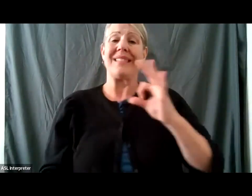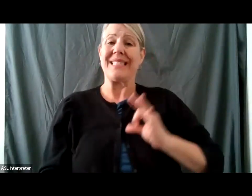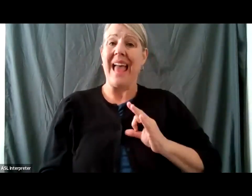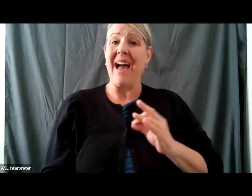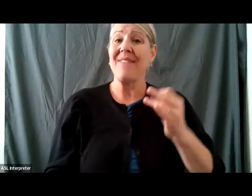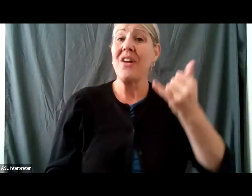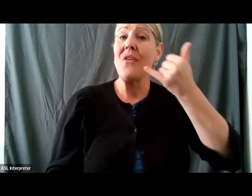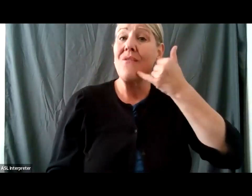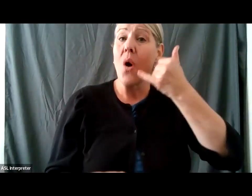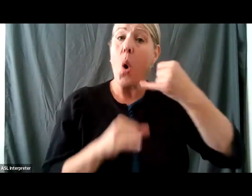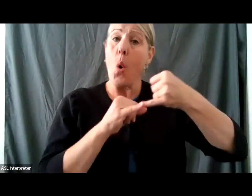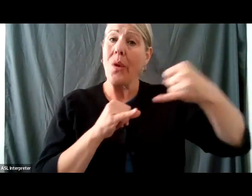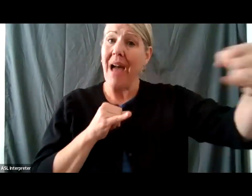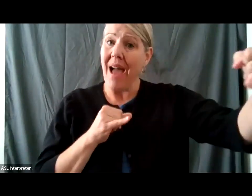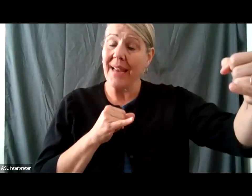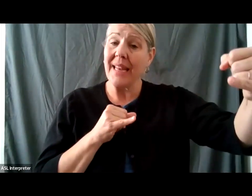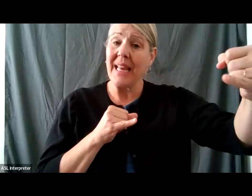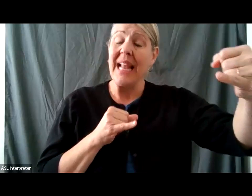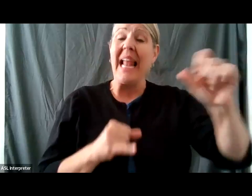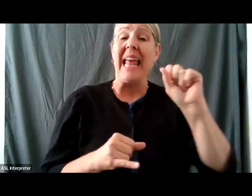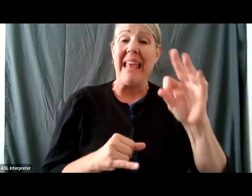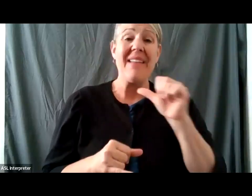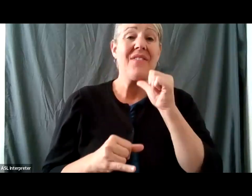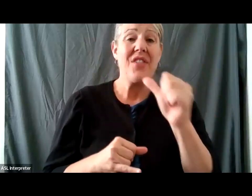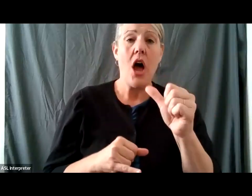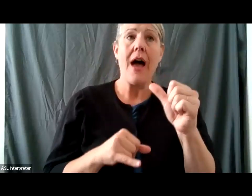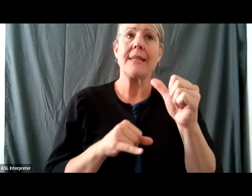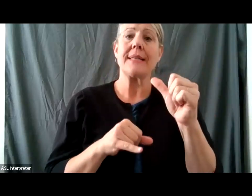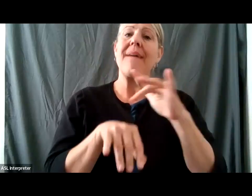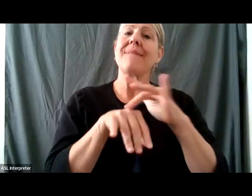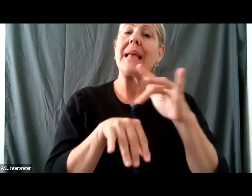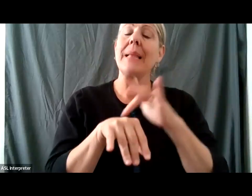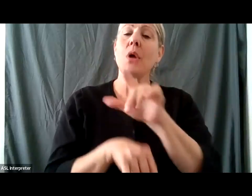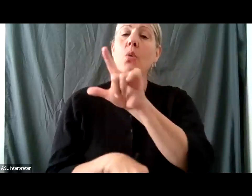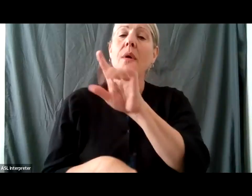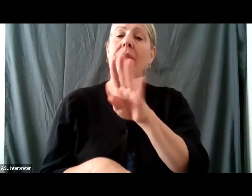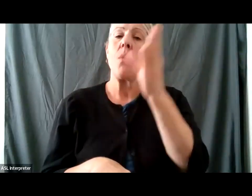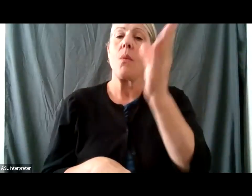this accessible web content. That's not the same access.